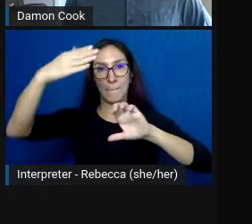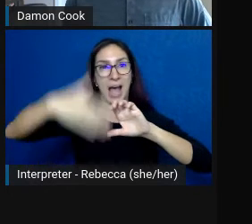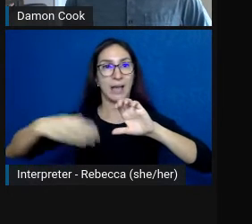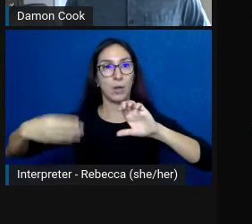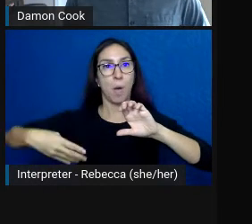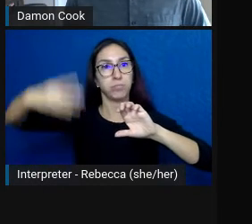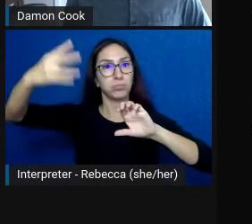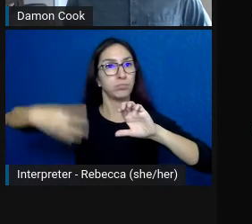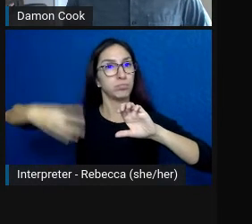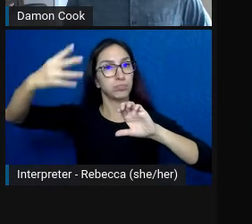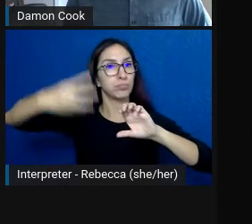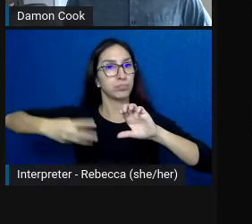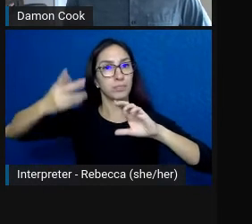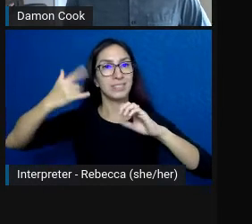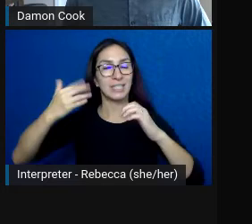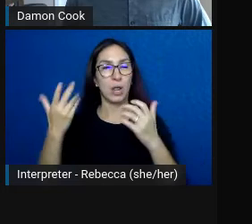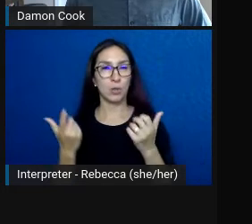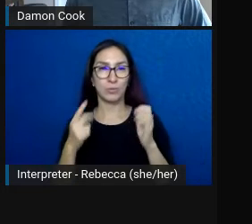which is typically not ideal.